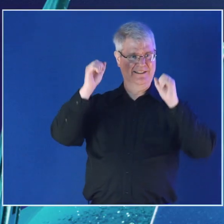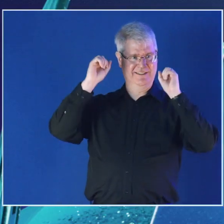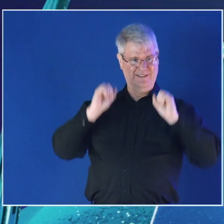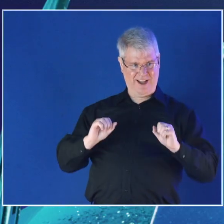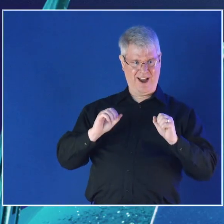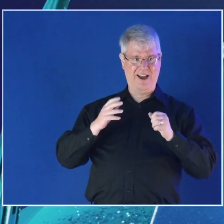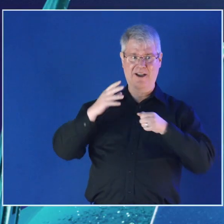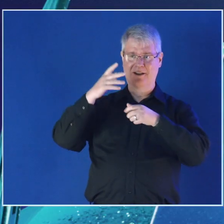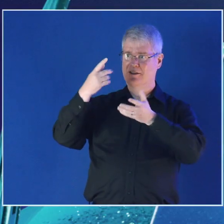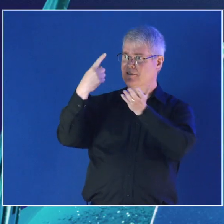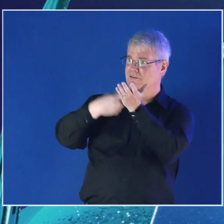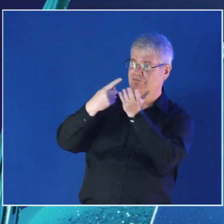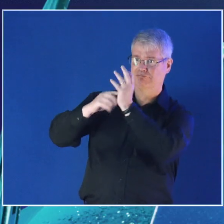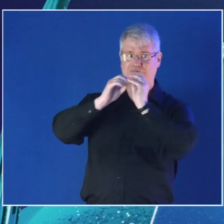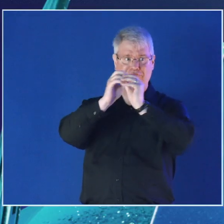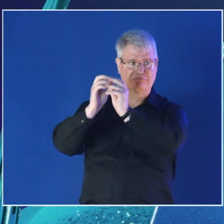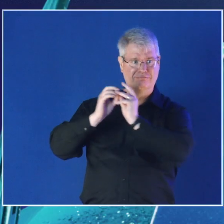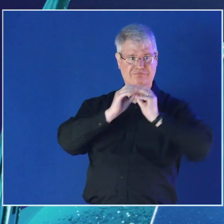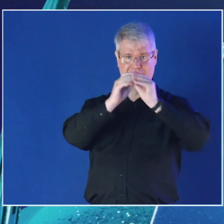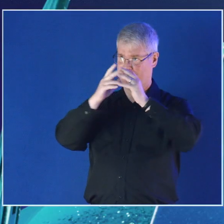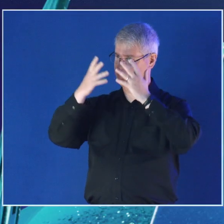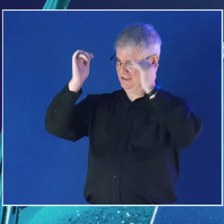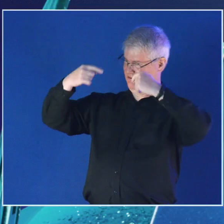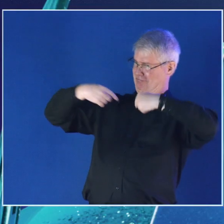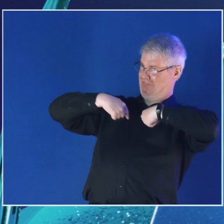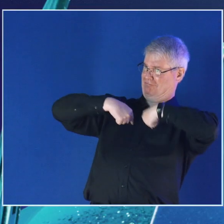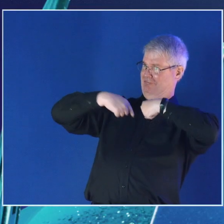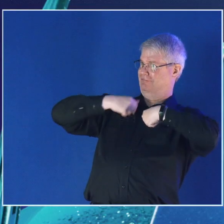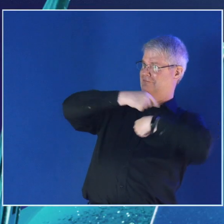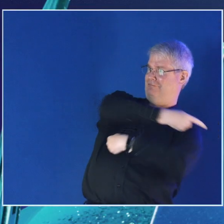Thank you, Chris, and thank you, the Teams team, for the work that they're doing here.